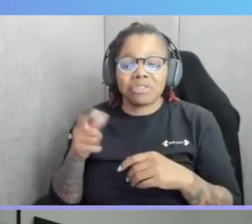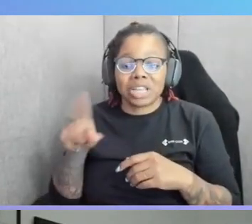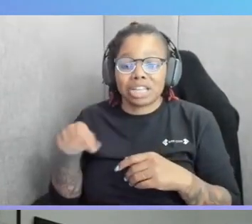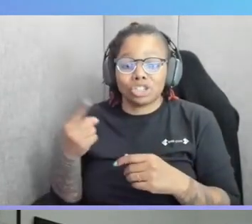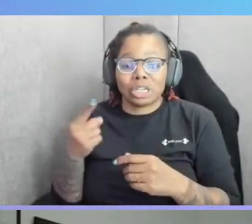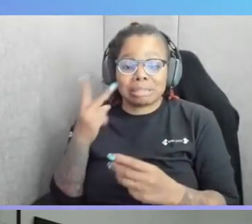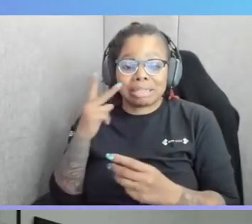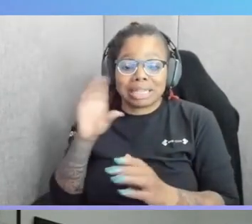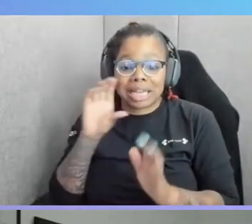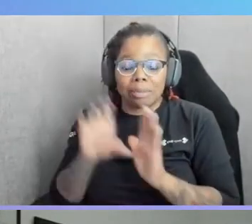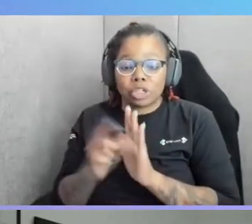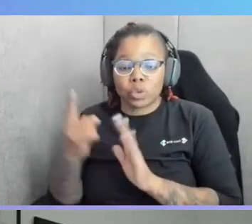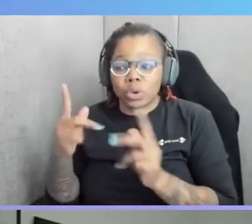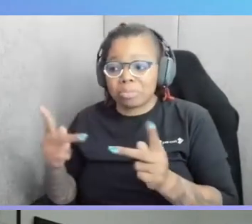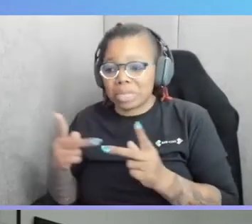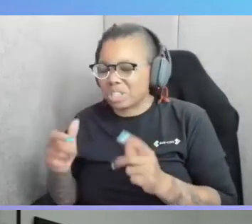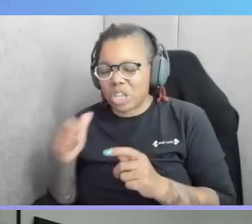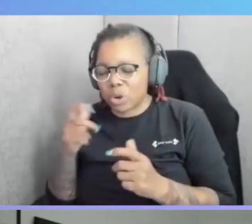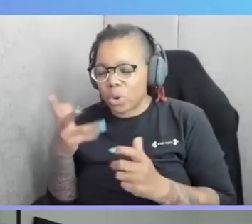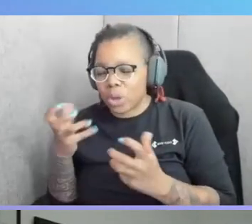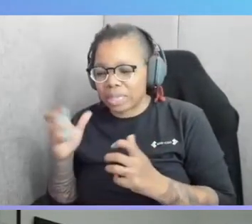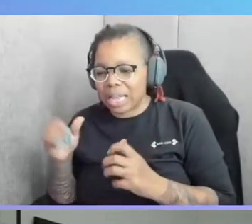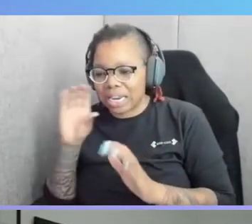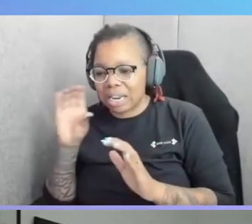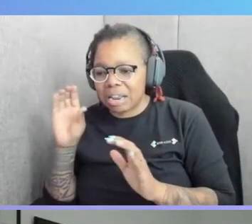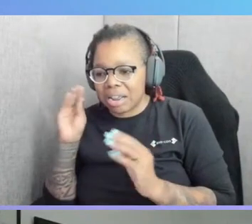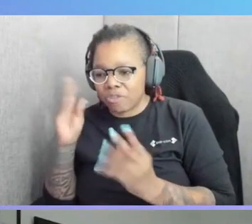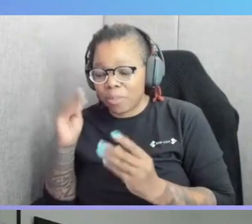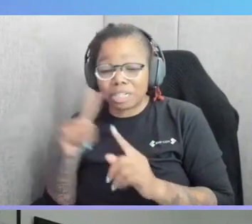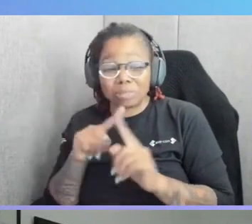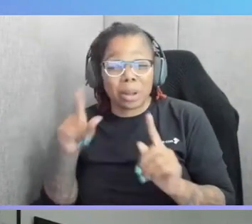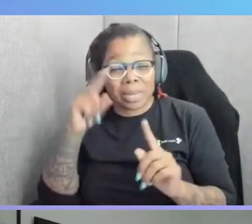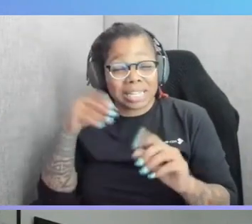one place, they wouldn't have wanted the information. But because it's in this particular blog, this particular context,